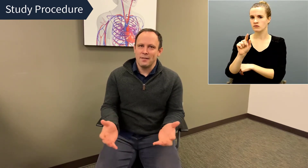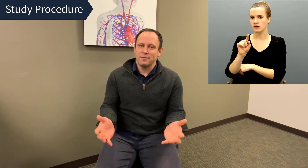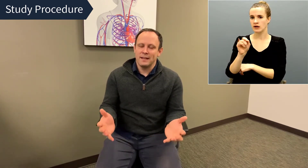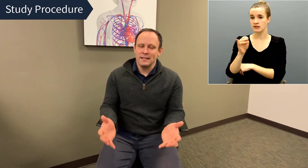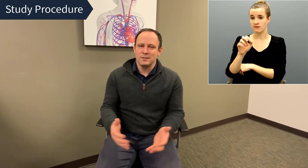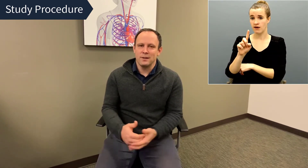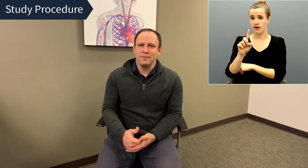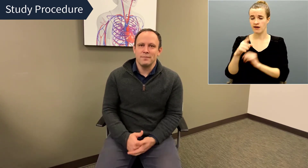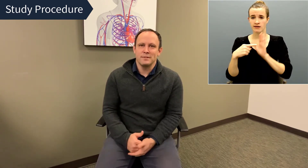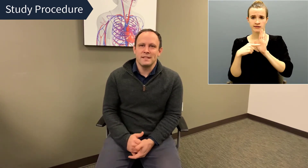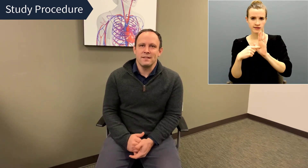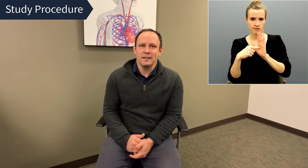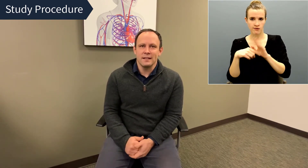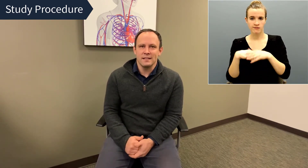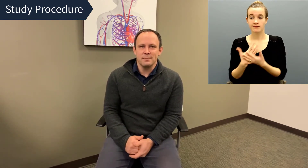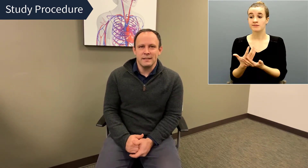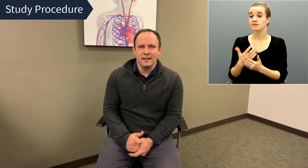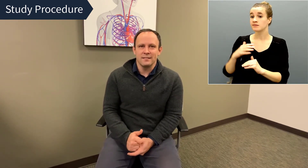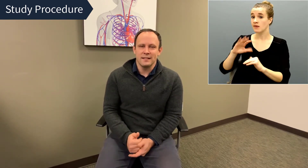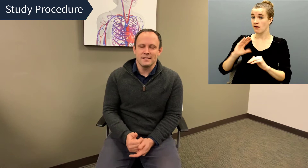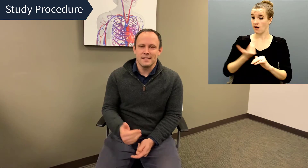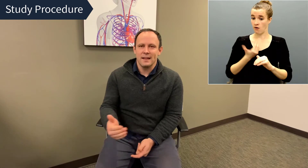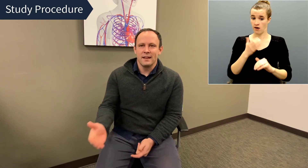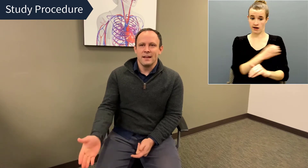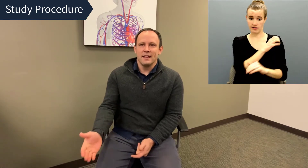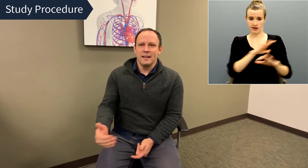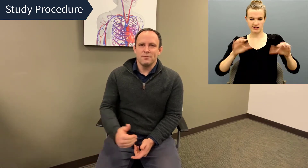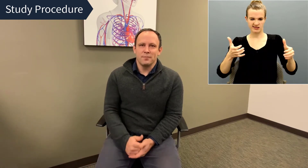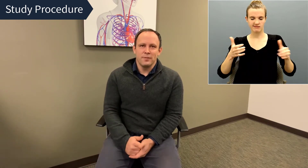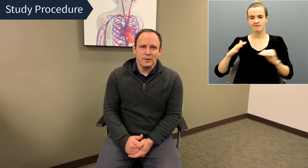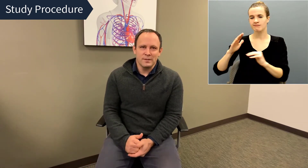have at least 25% of the clinics be dental clinics. That came from focus